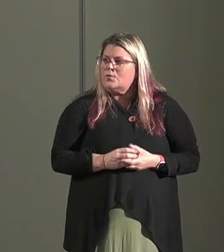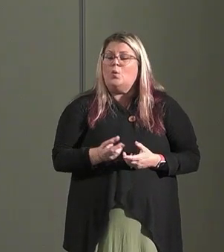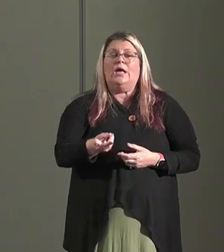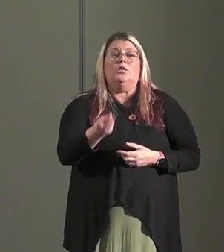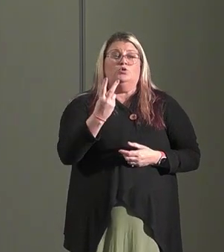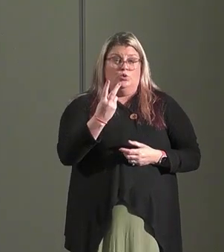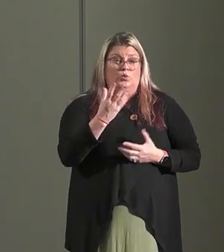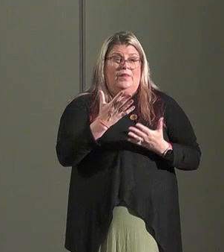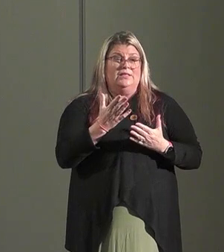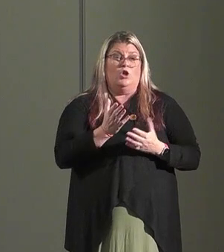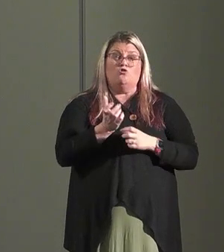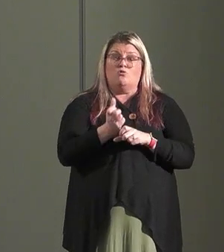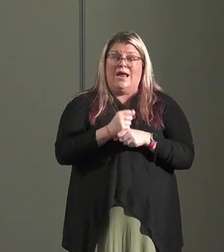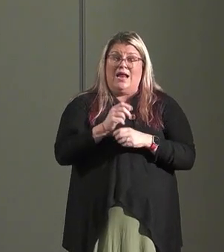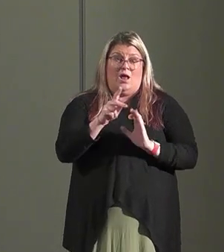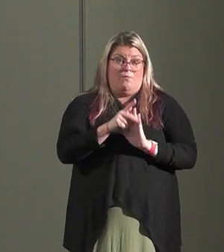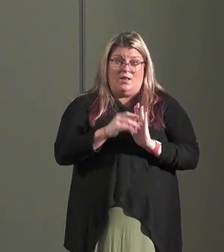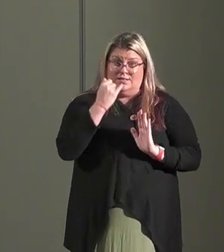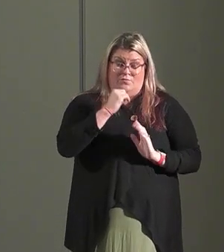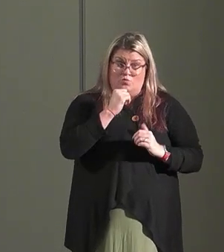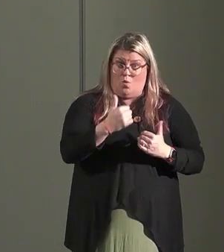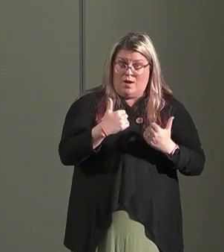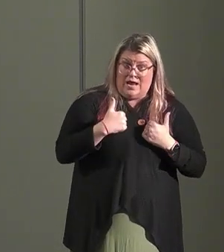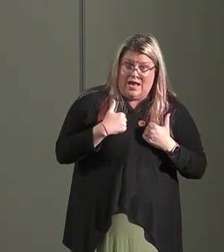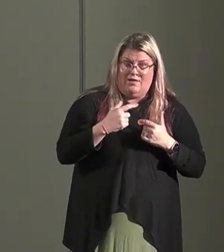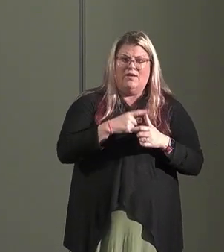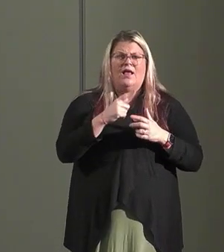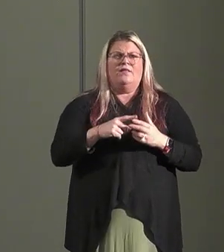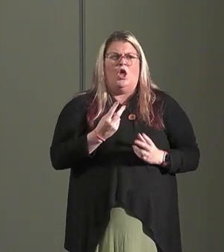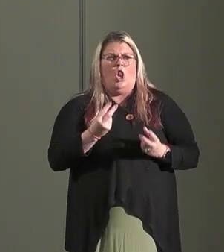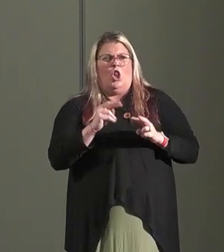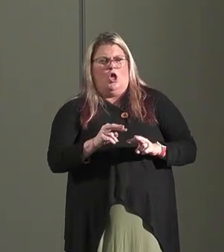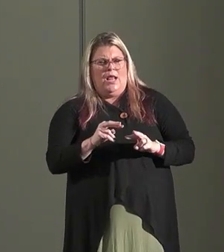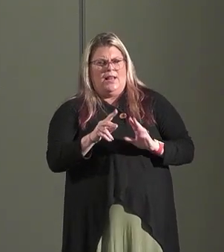policy if you don't have it. Look at the policy analyze it to make sure it